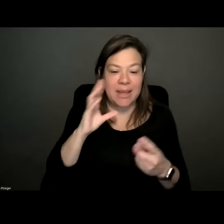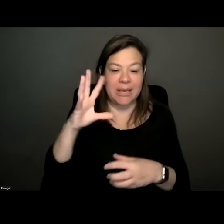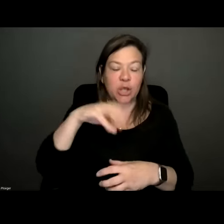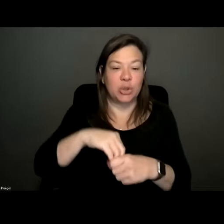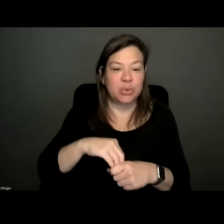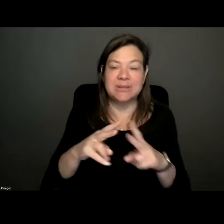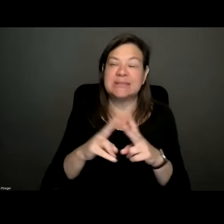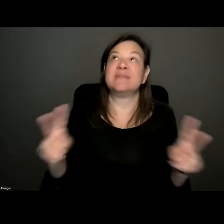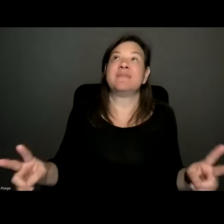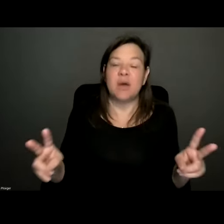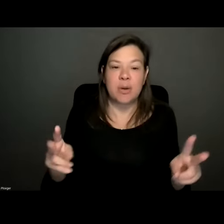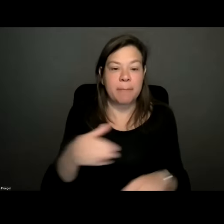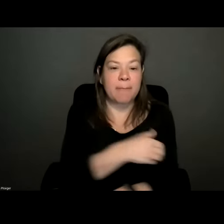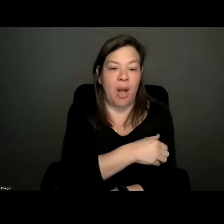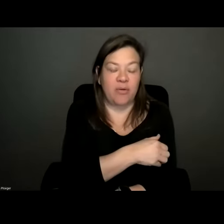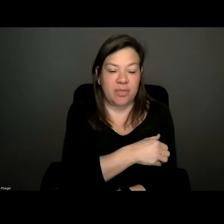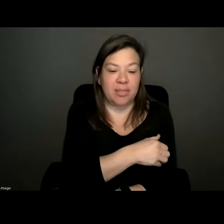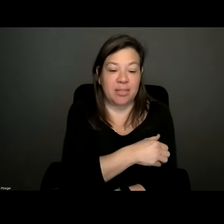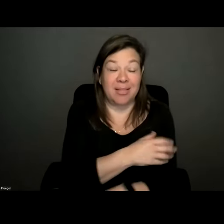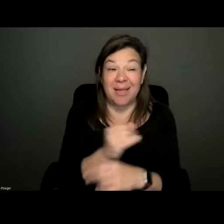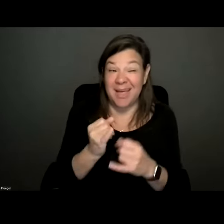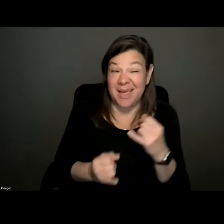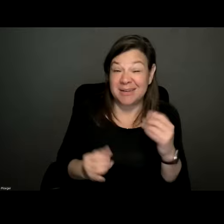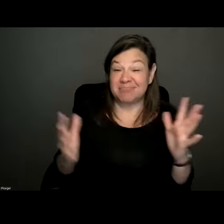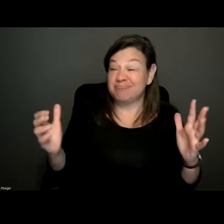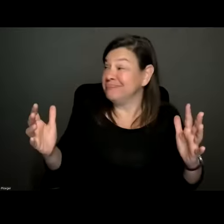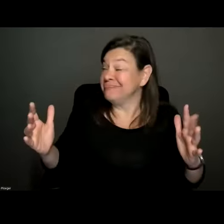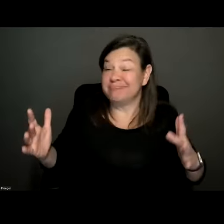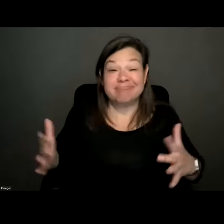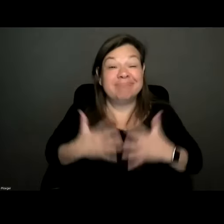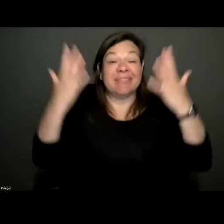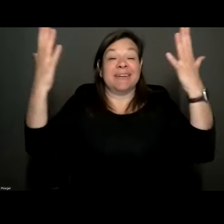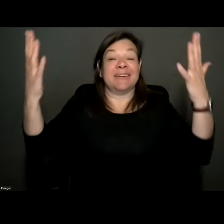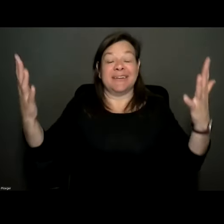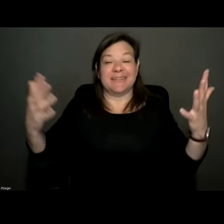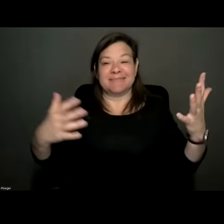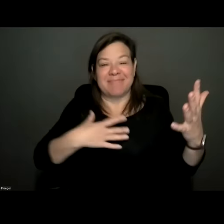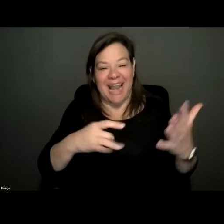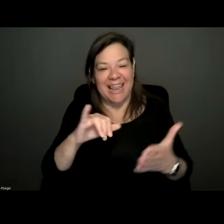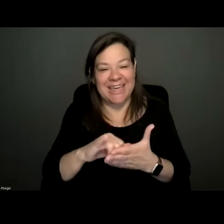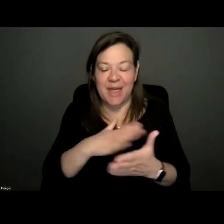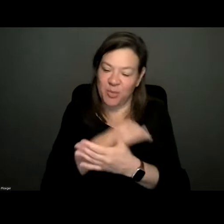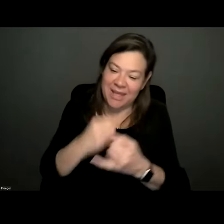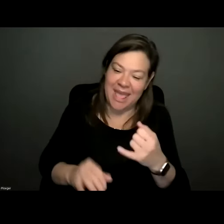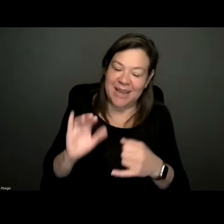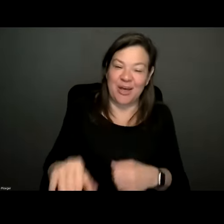and ultimately, pretty uplifting too. And I like that note that we ended on too